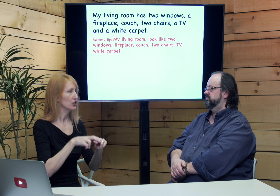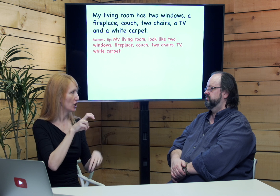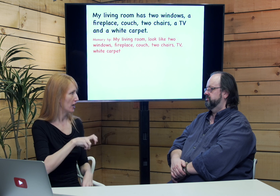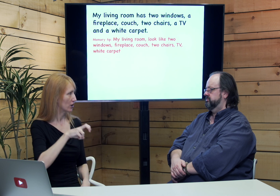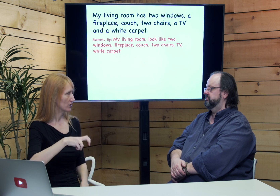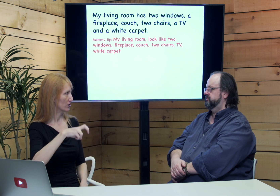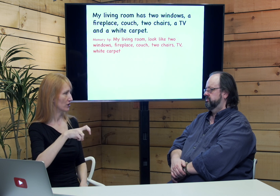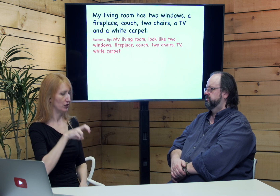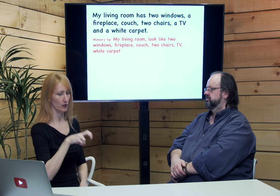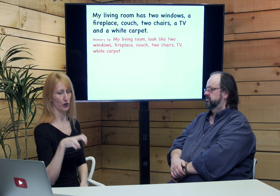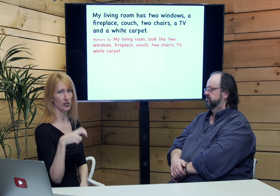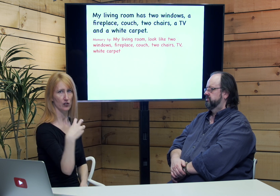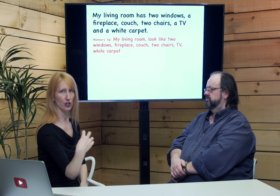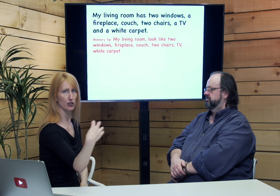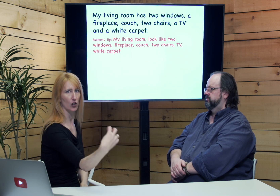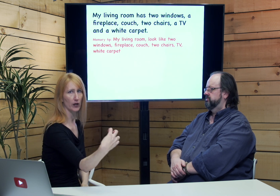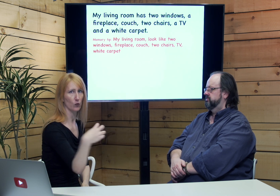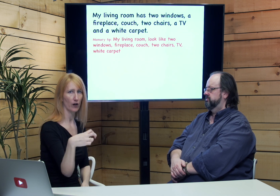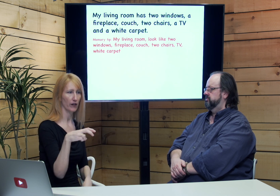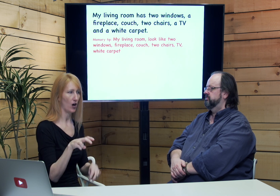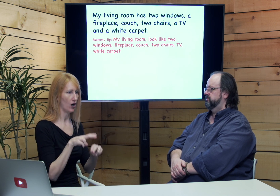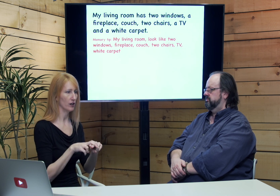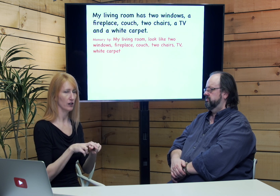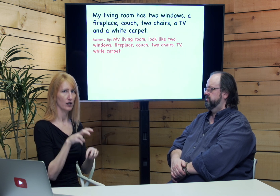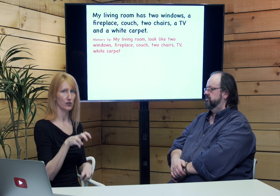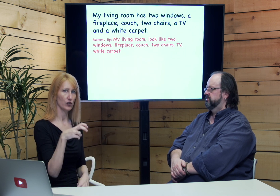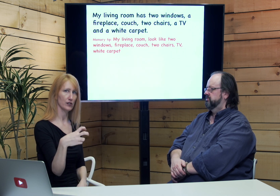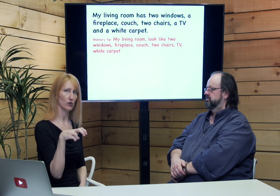chairs you would put so that you're showing where they are so use those